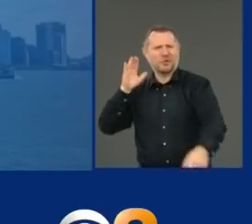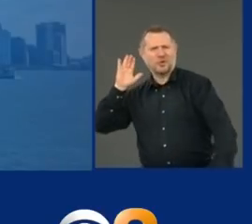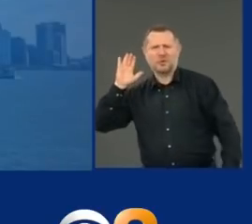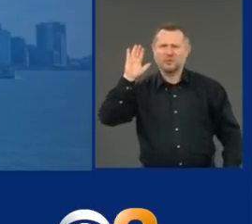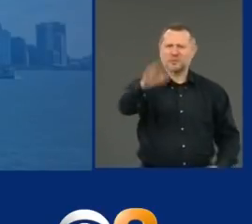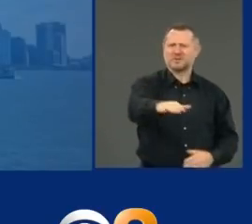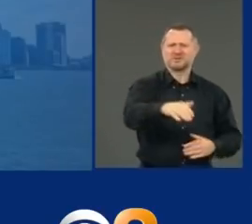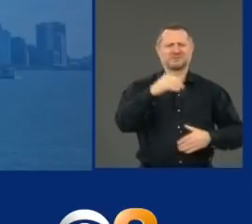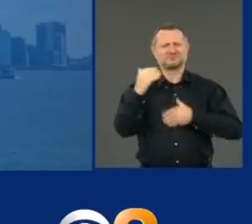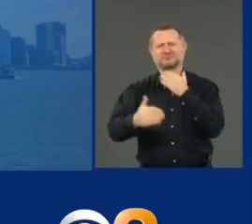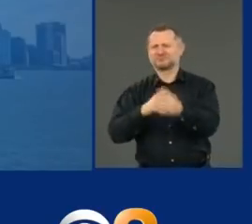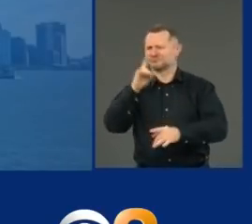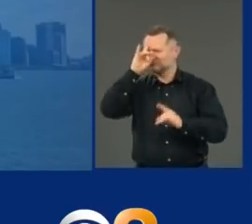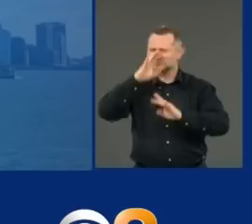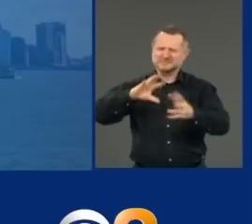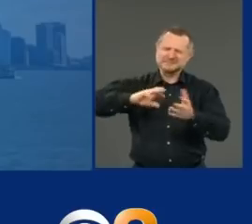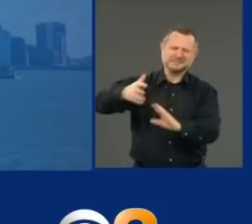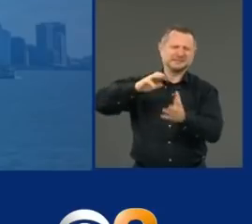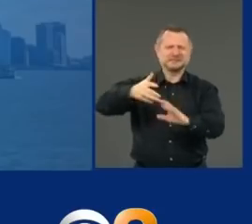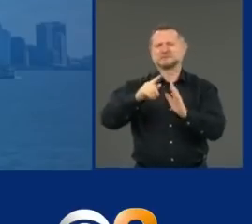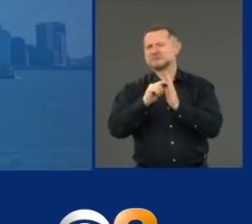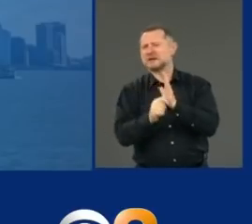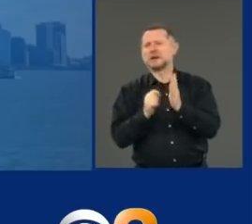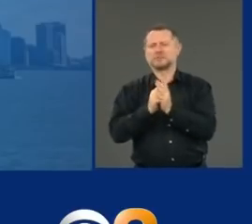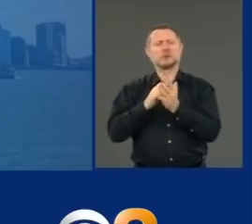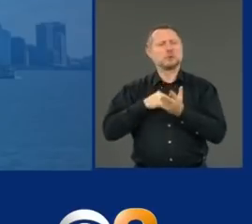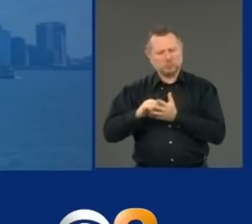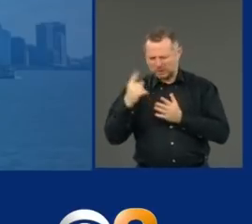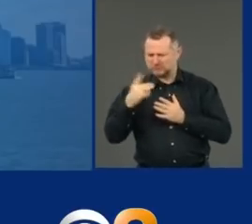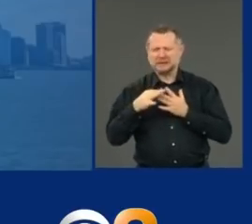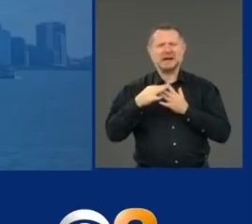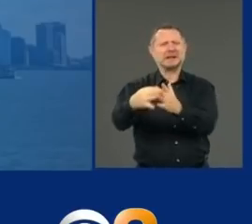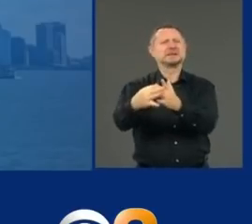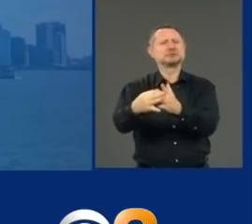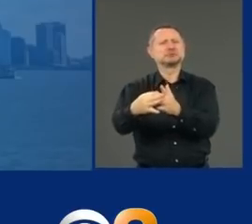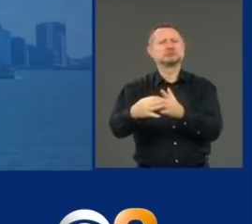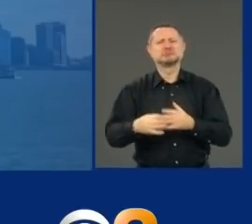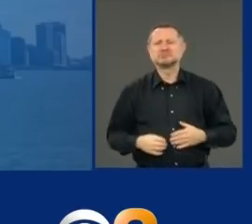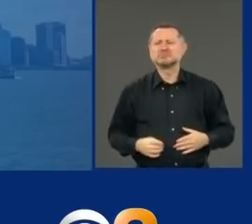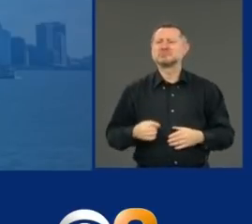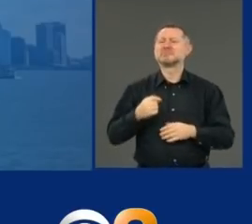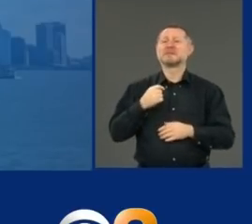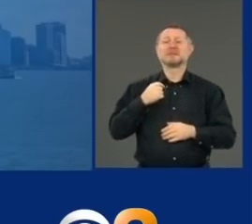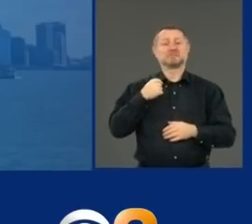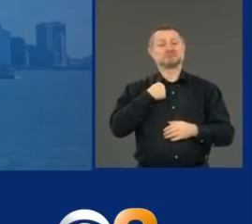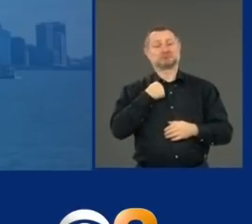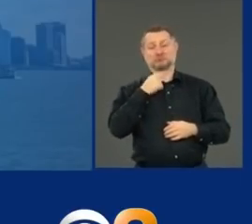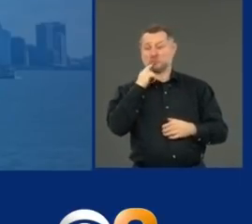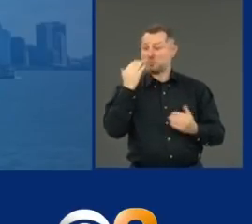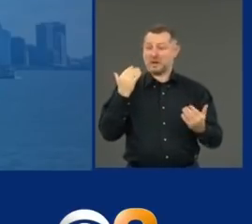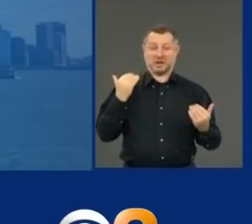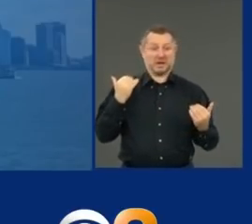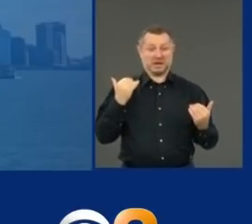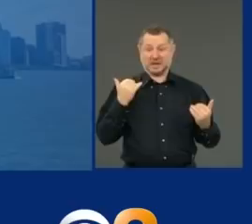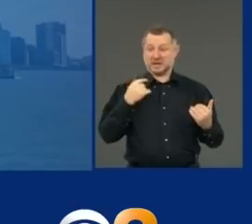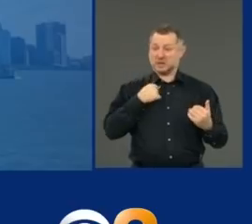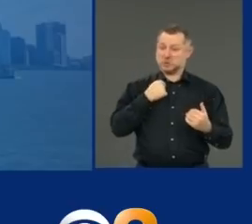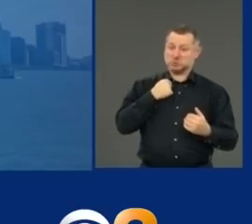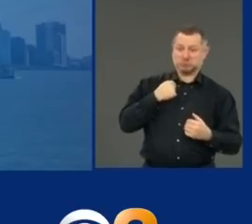GOVERNMENT GET AHEAD OF IT AND LET GOVERNMENT LEAVE THE WAY. YOU KNOW, NEW YORK STATE HAS LED THE WAY IN SO MANY